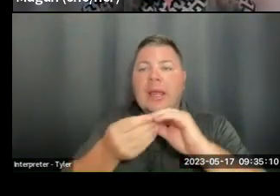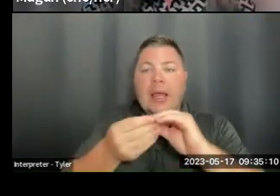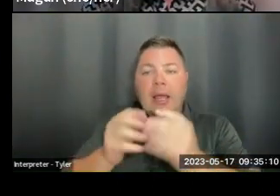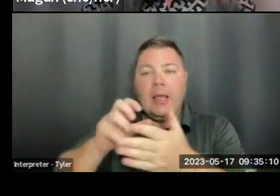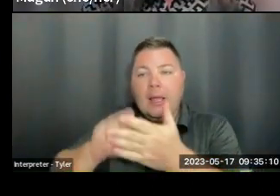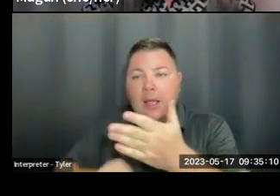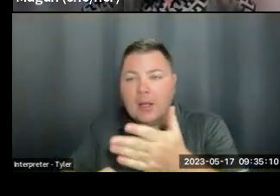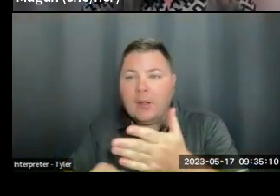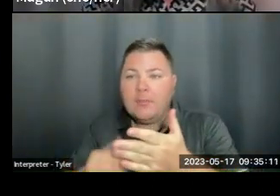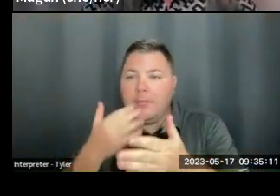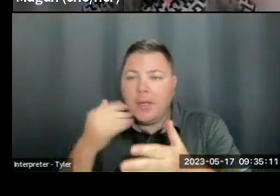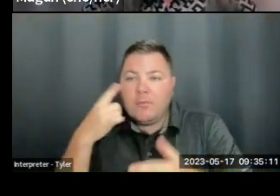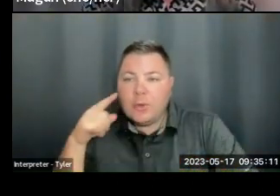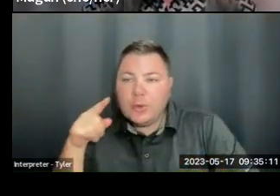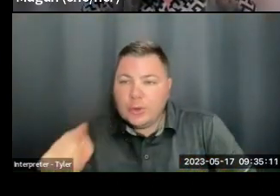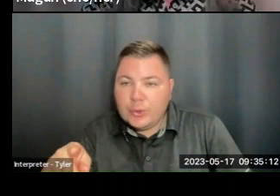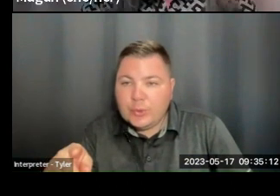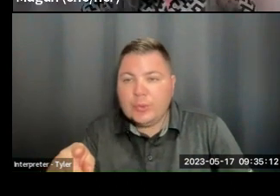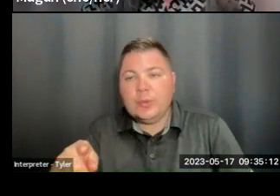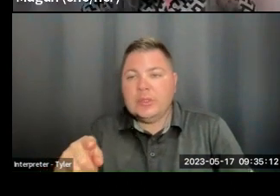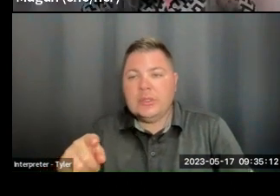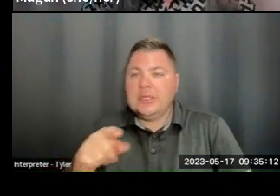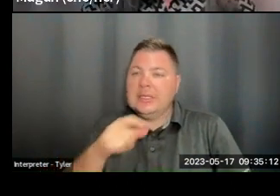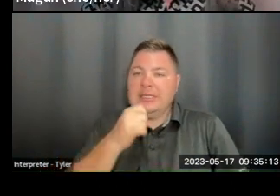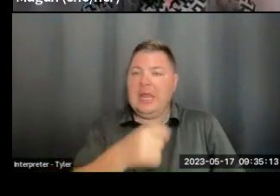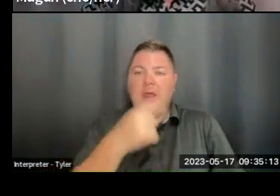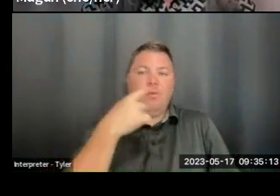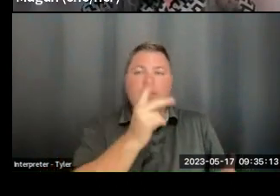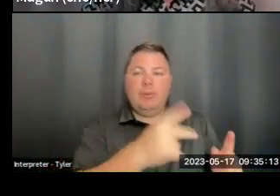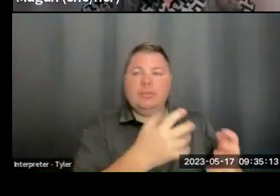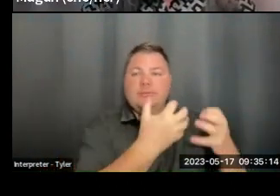However, sometimes asking for changes